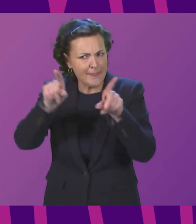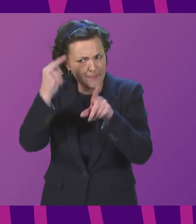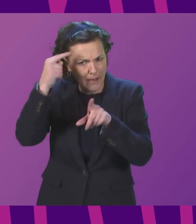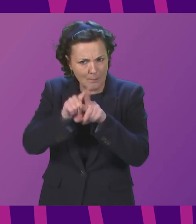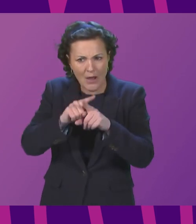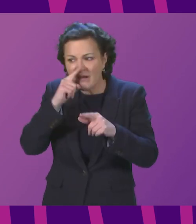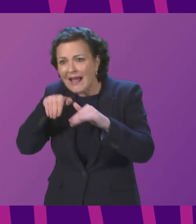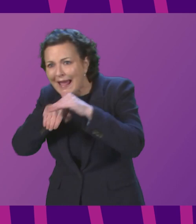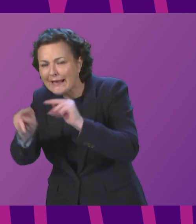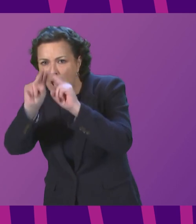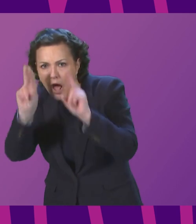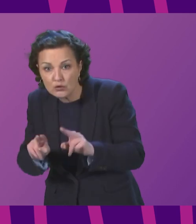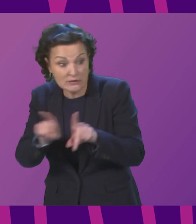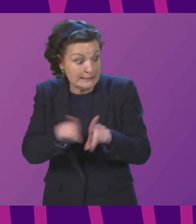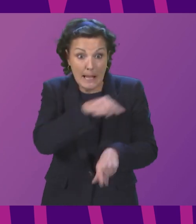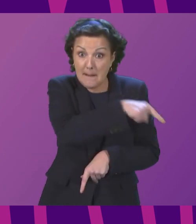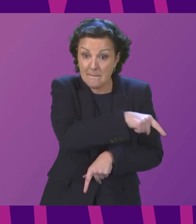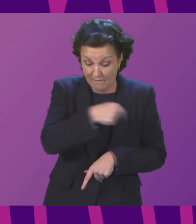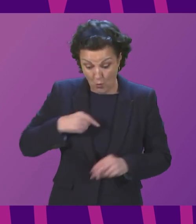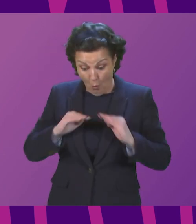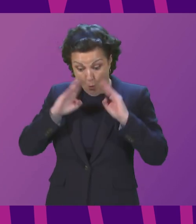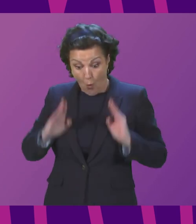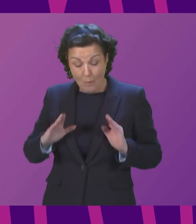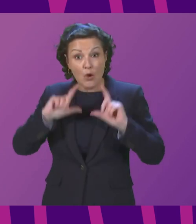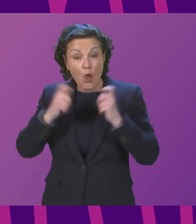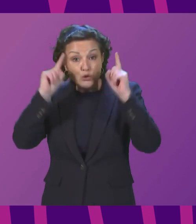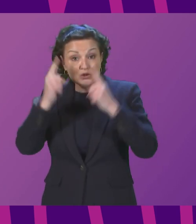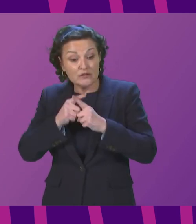before travelling from home to term-time accommodation, and thereafter should test twice a week and